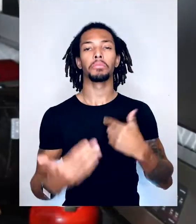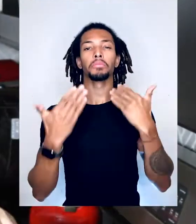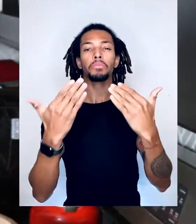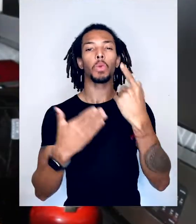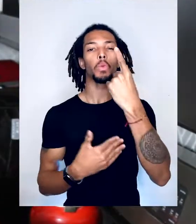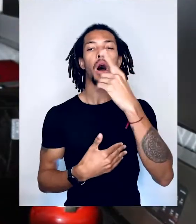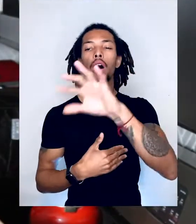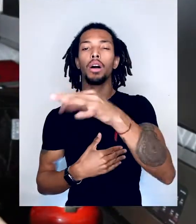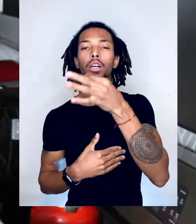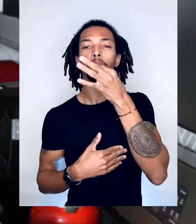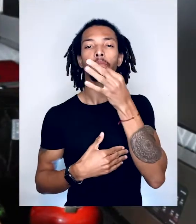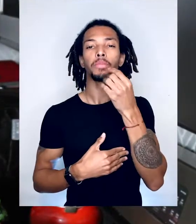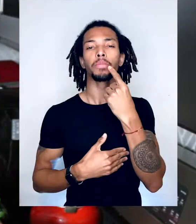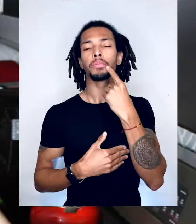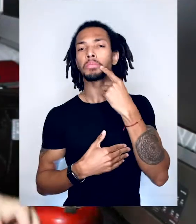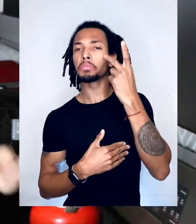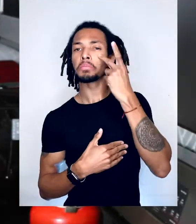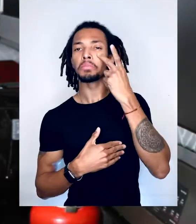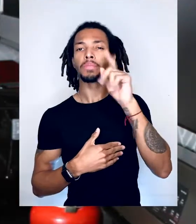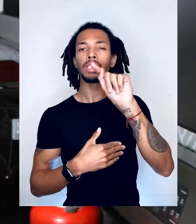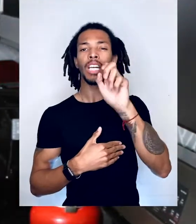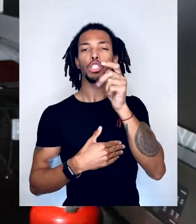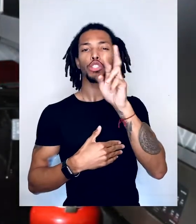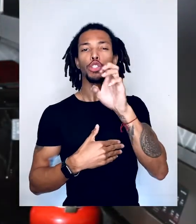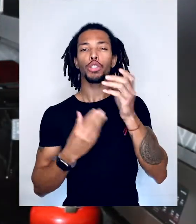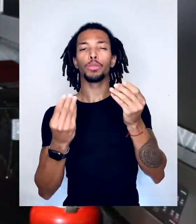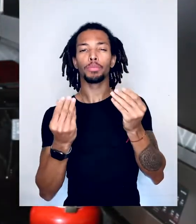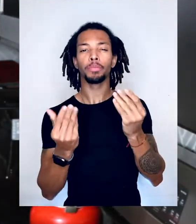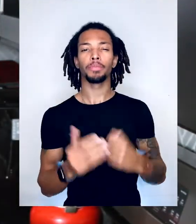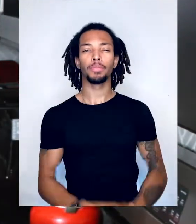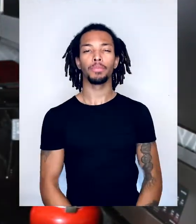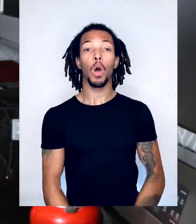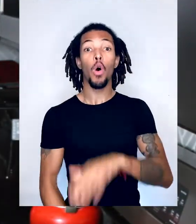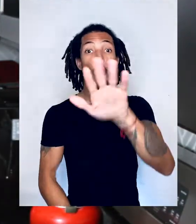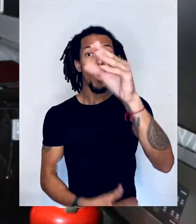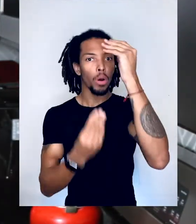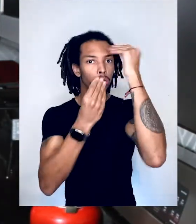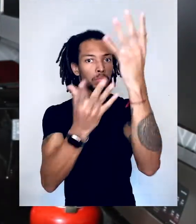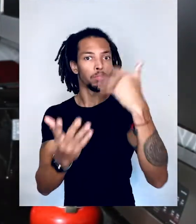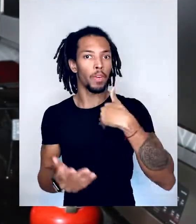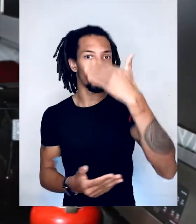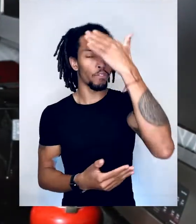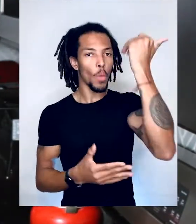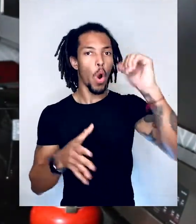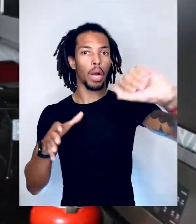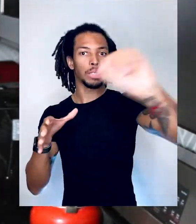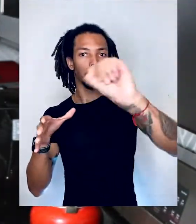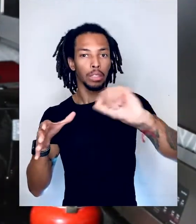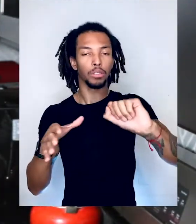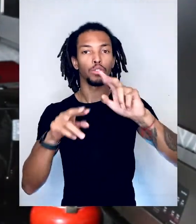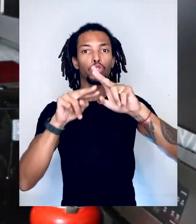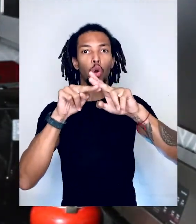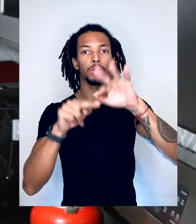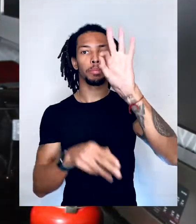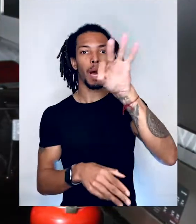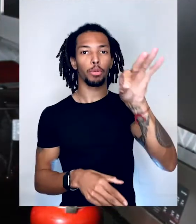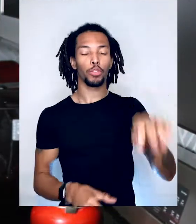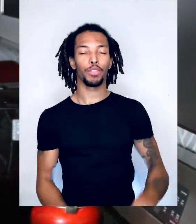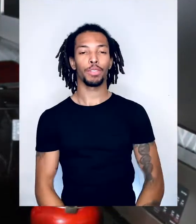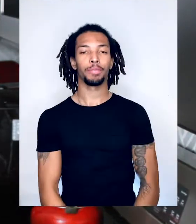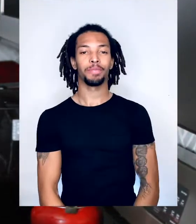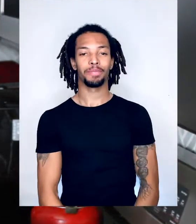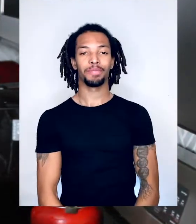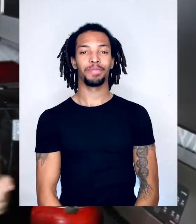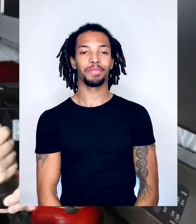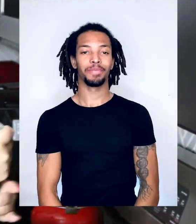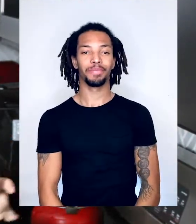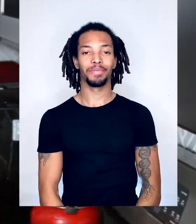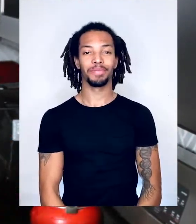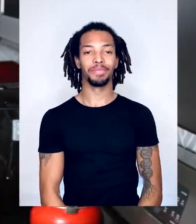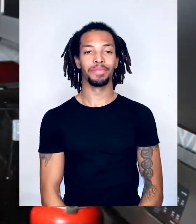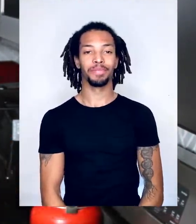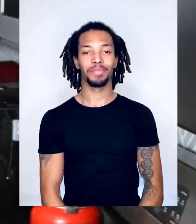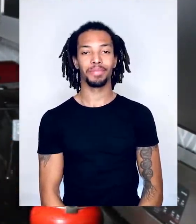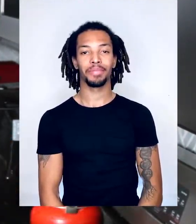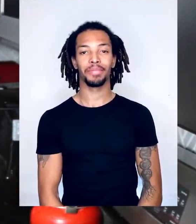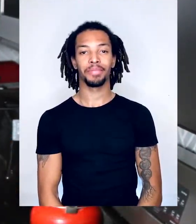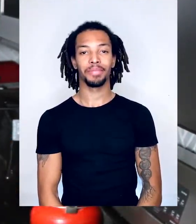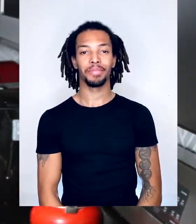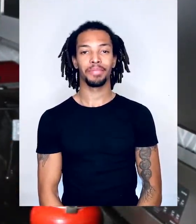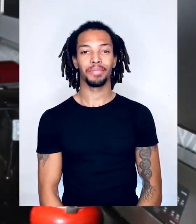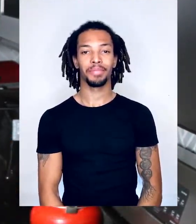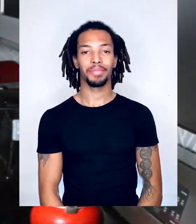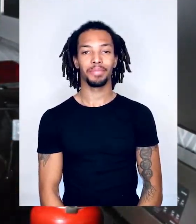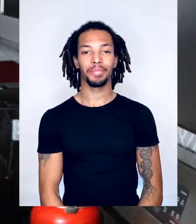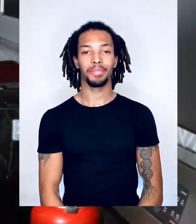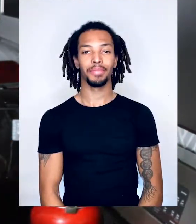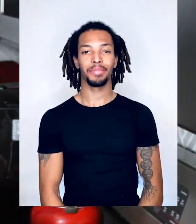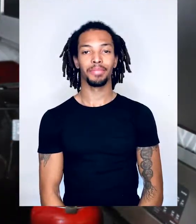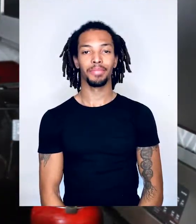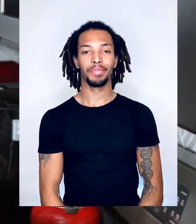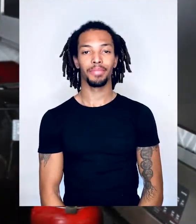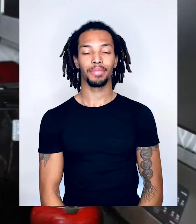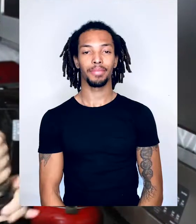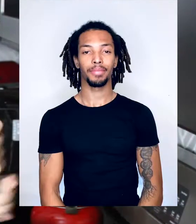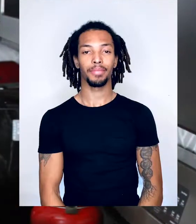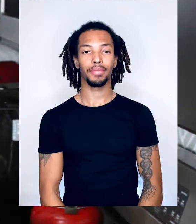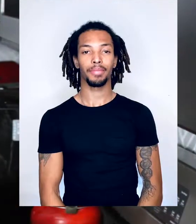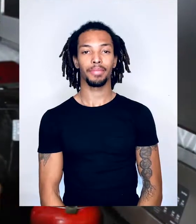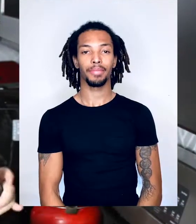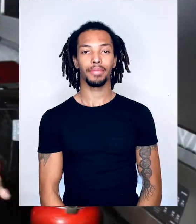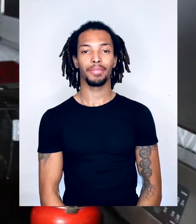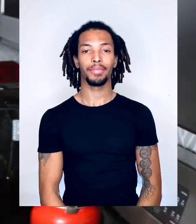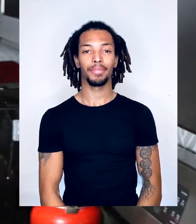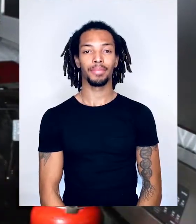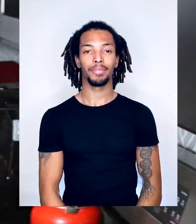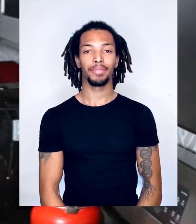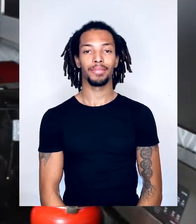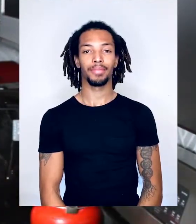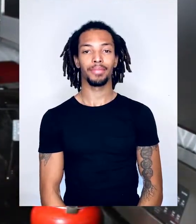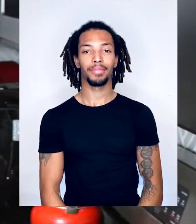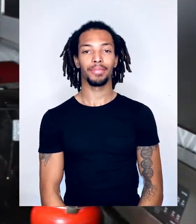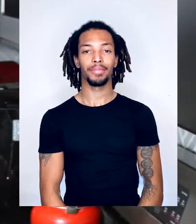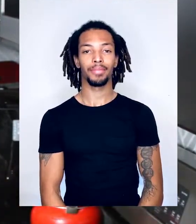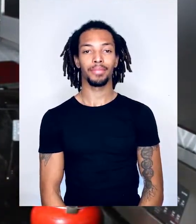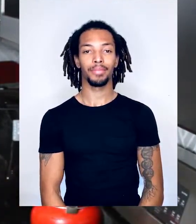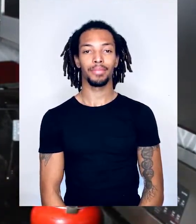I'm going to taste one to make sure the texture is good. Oh I forgot to season them! Salt and pepper.